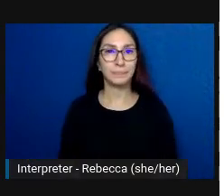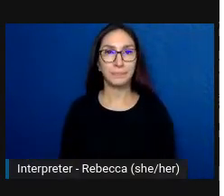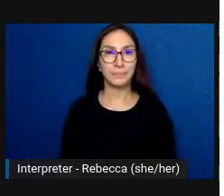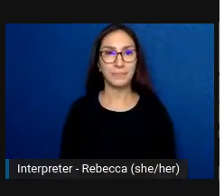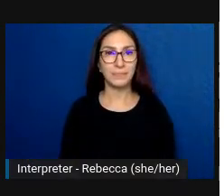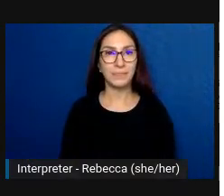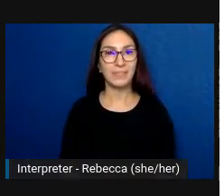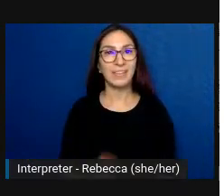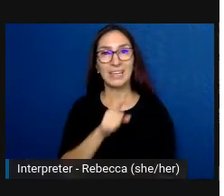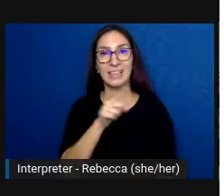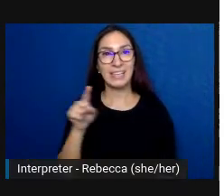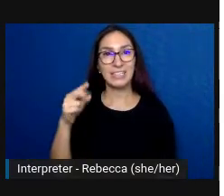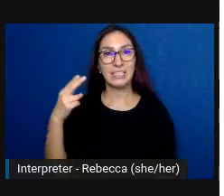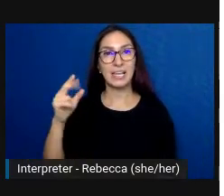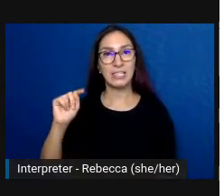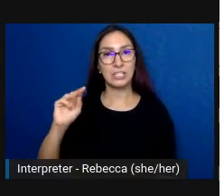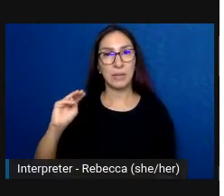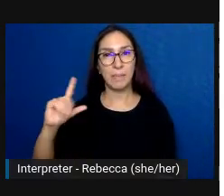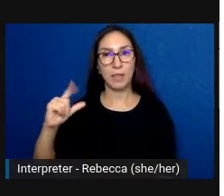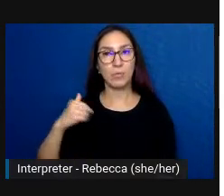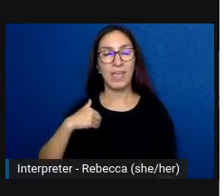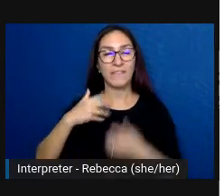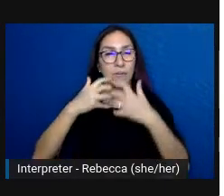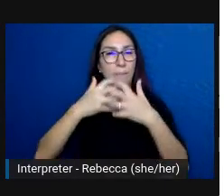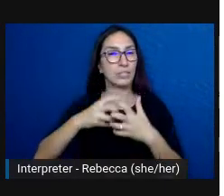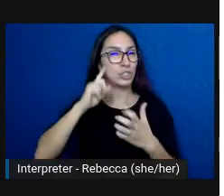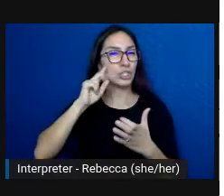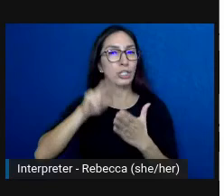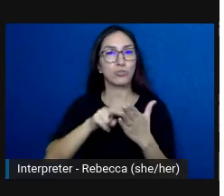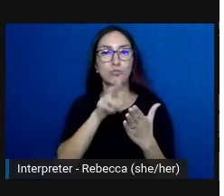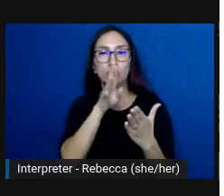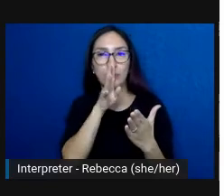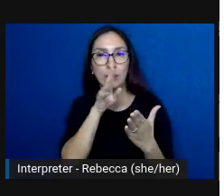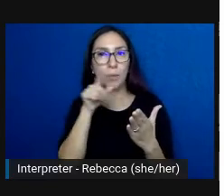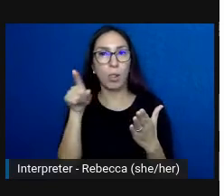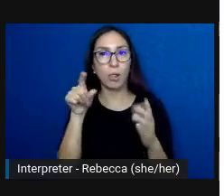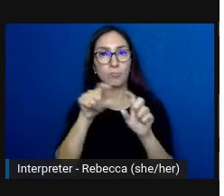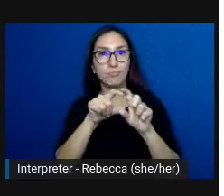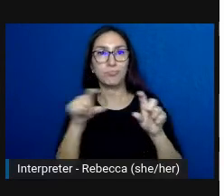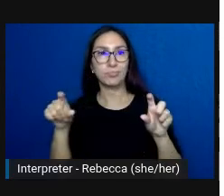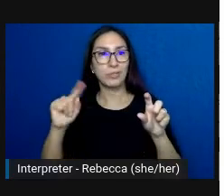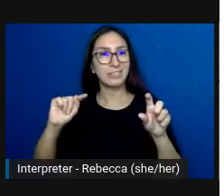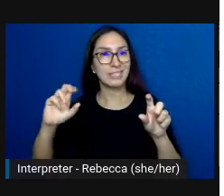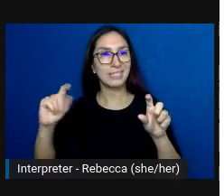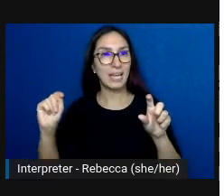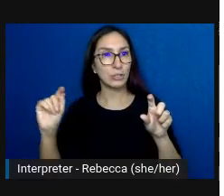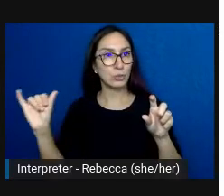We get machine readable text as well. And if you want to change this template,